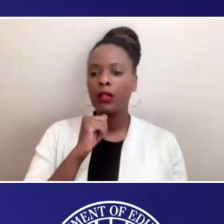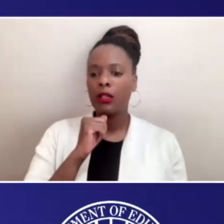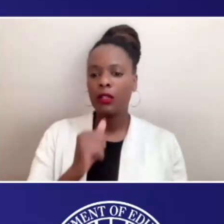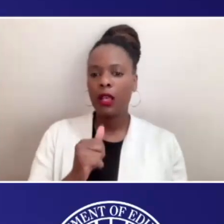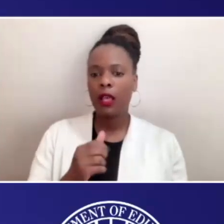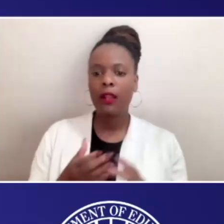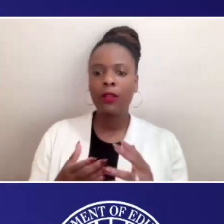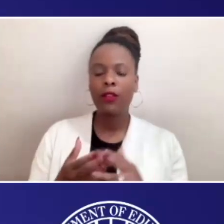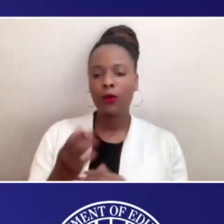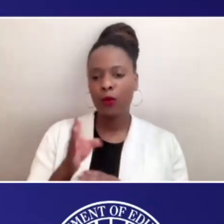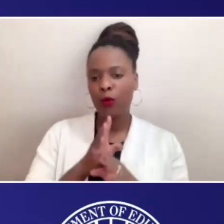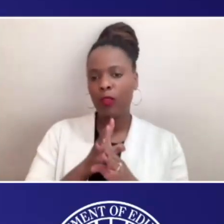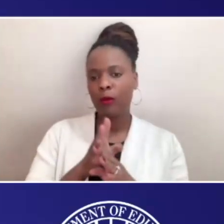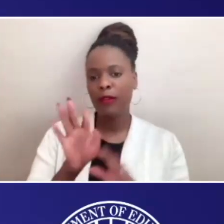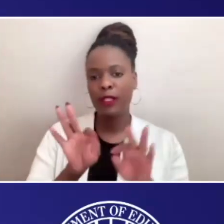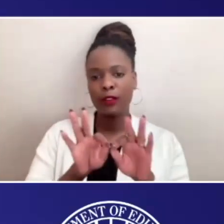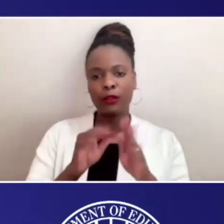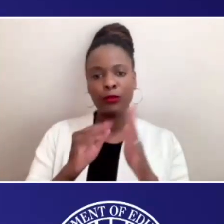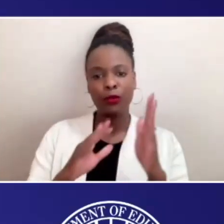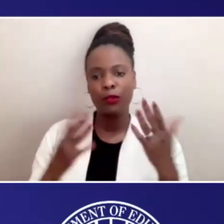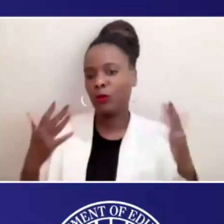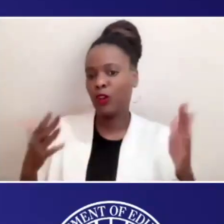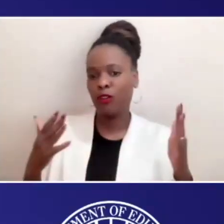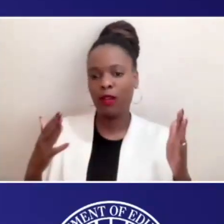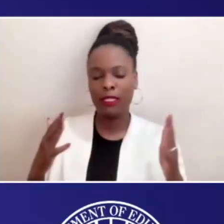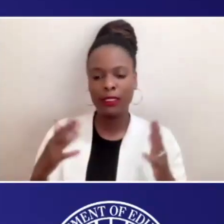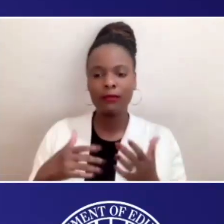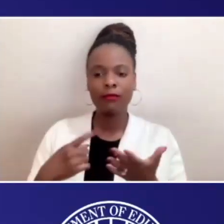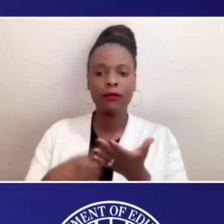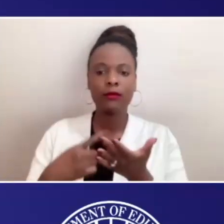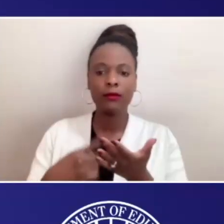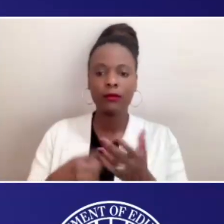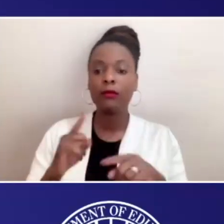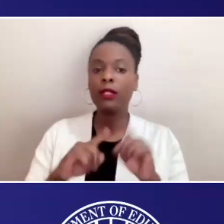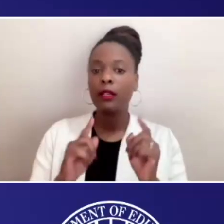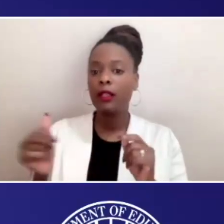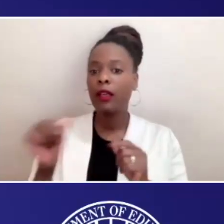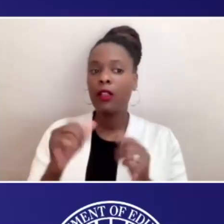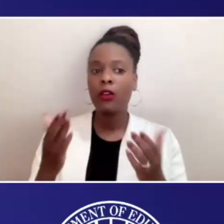We're not going to take a pulse check on that. But the other proposed changes that we have here in red line.